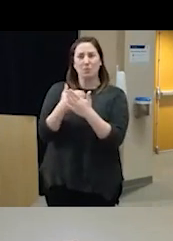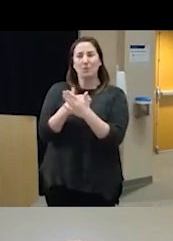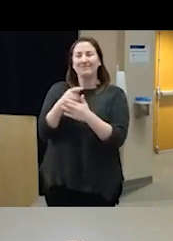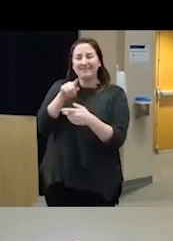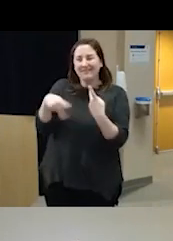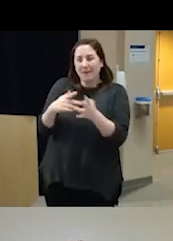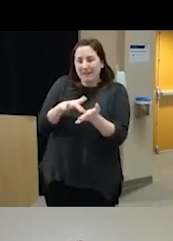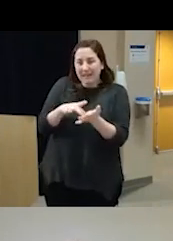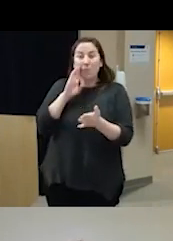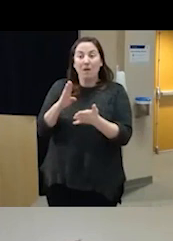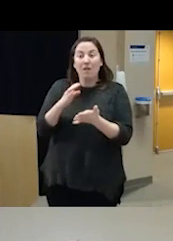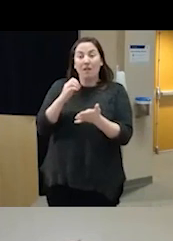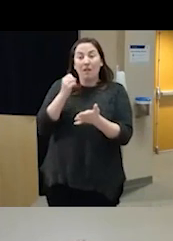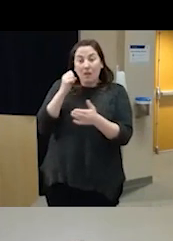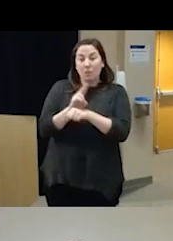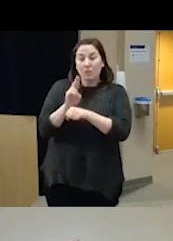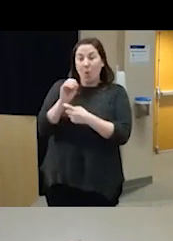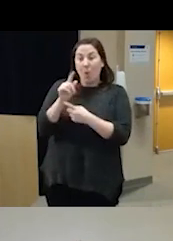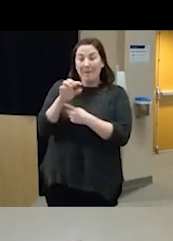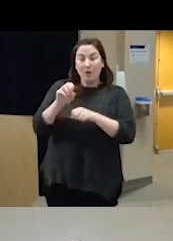reinforcing opioid release when we eat.